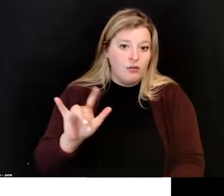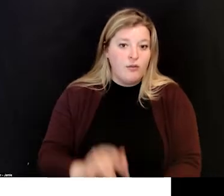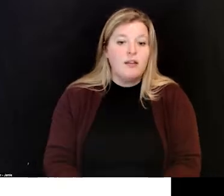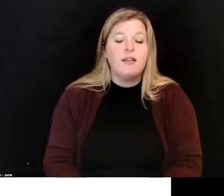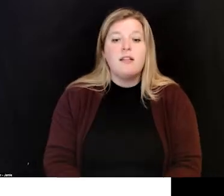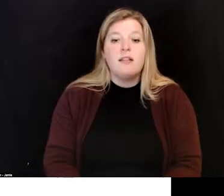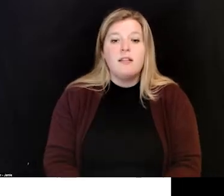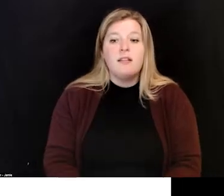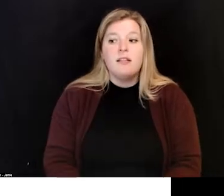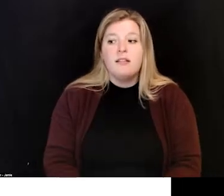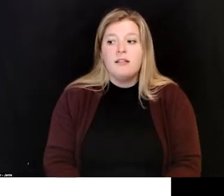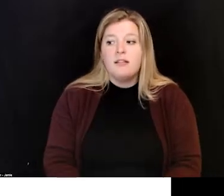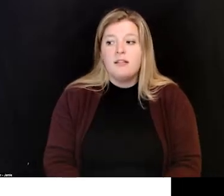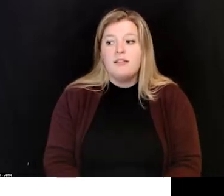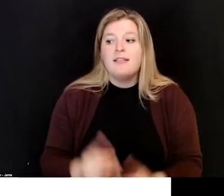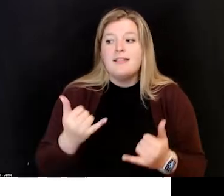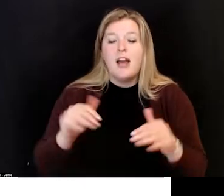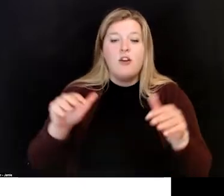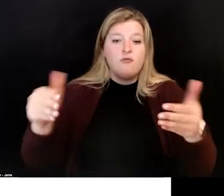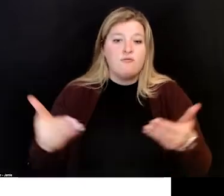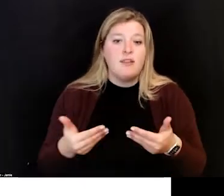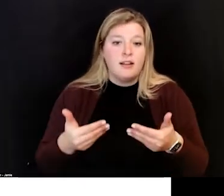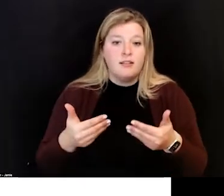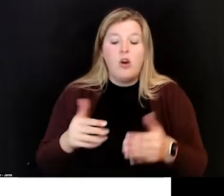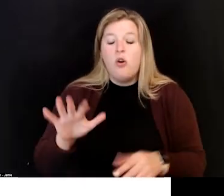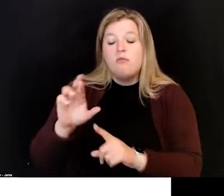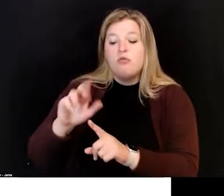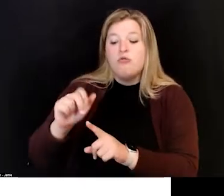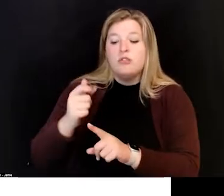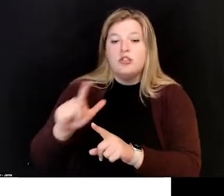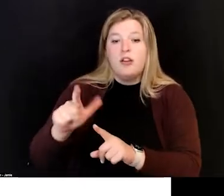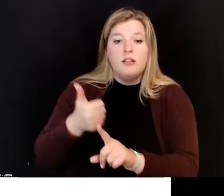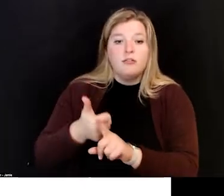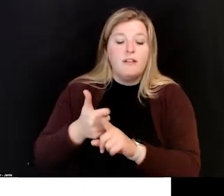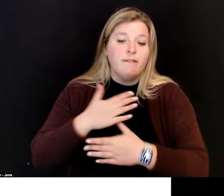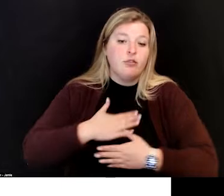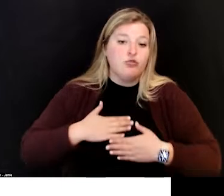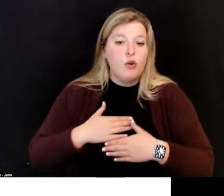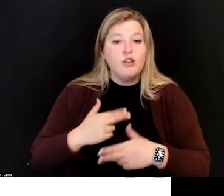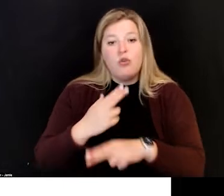When not working, Rachael enjoys horseback riding and hiking with her family.